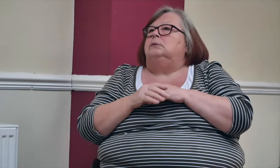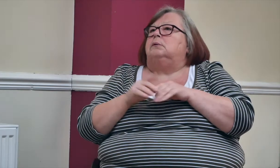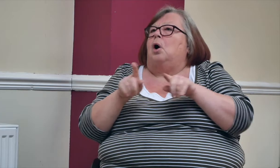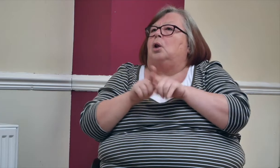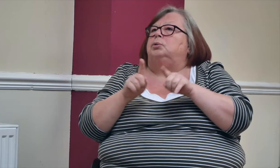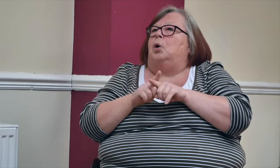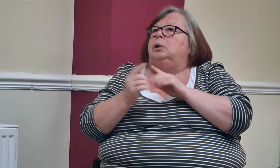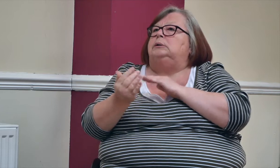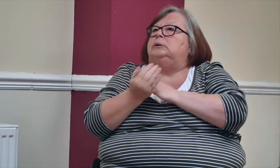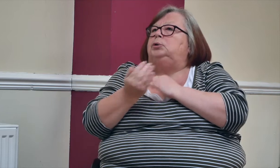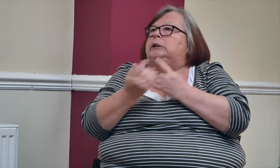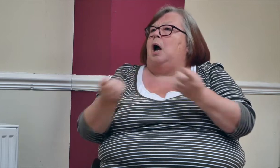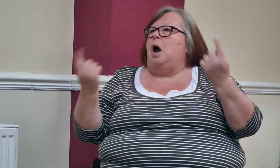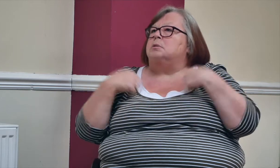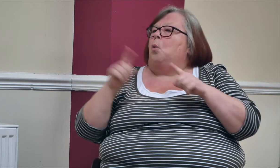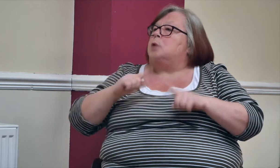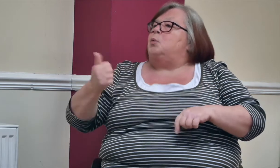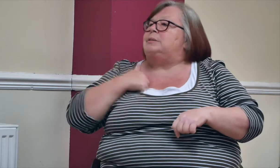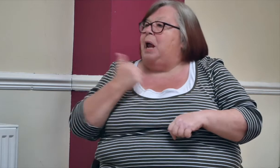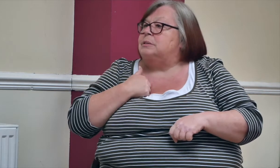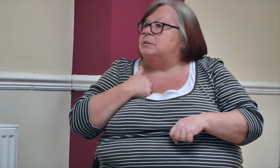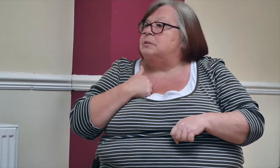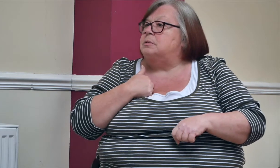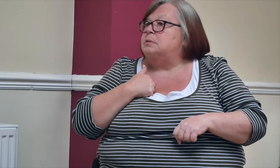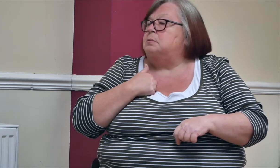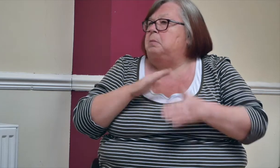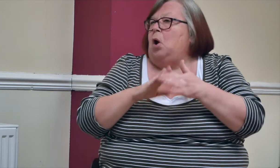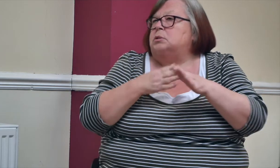He also taught us what to expect.